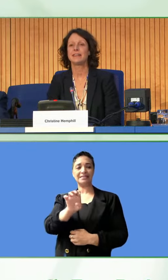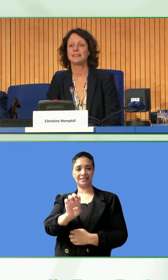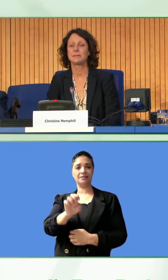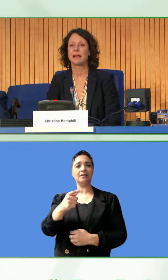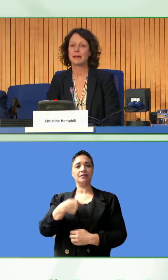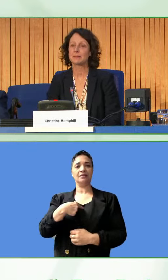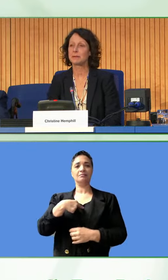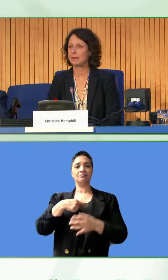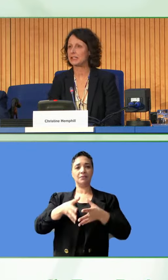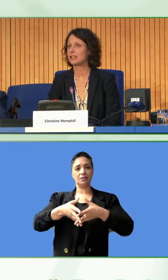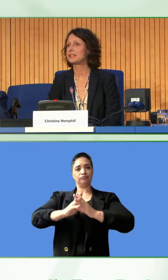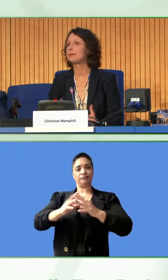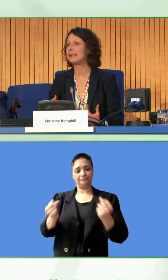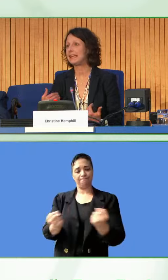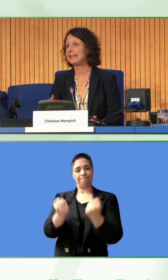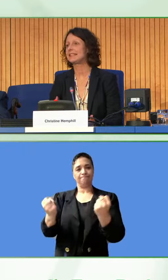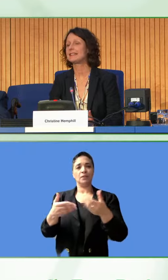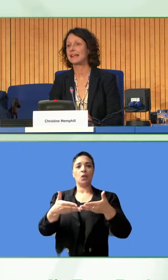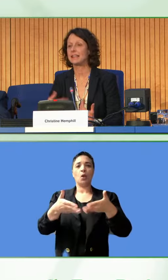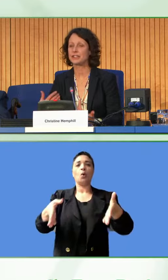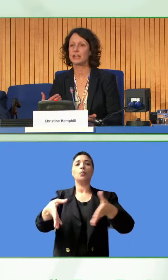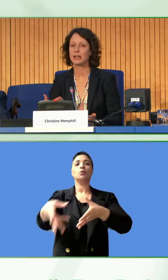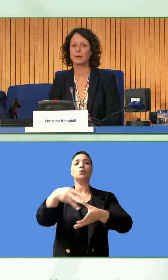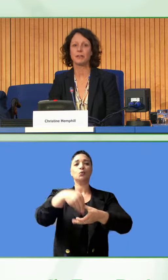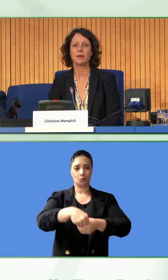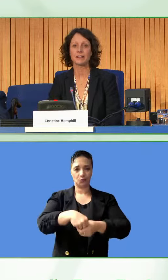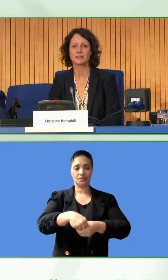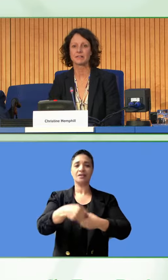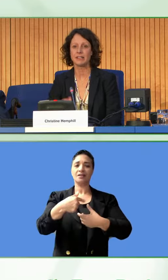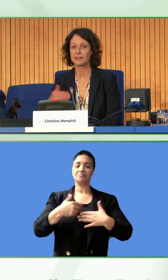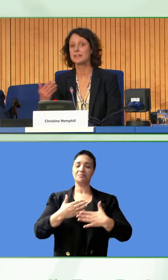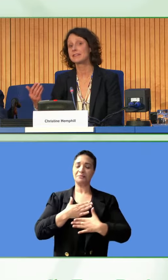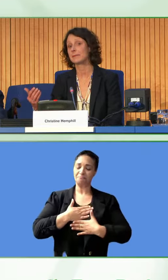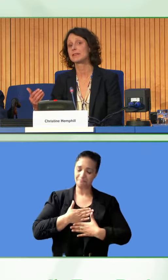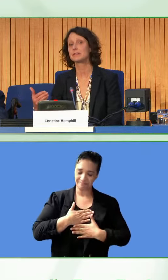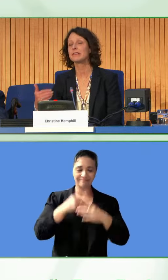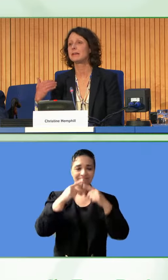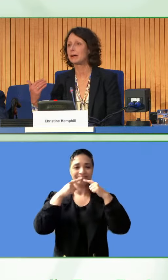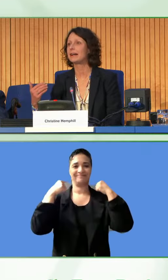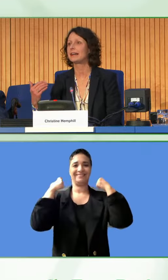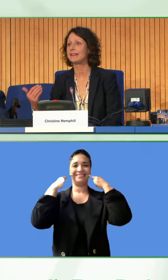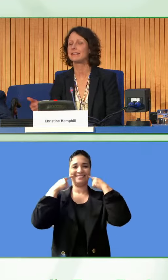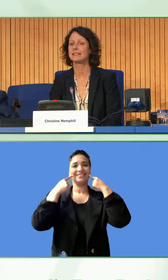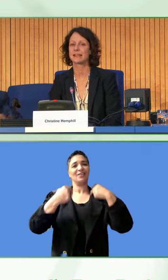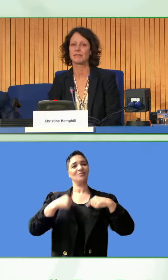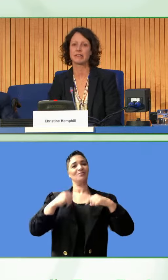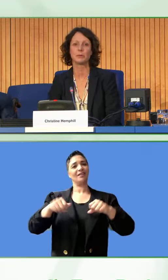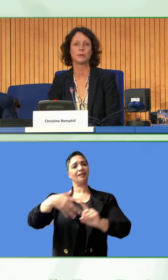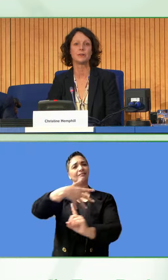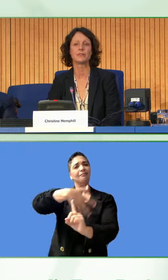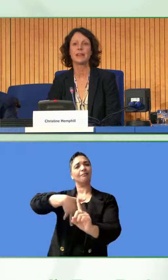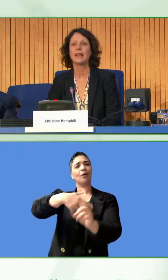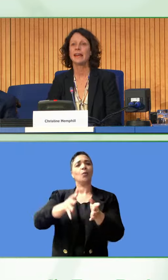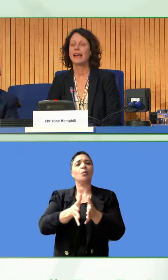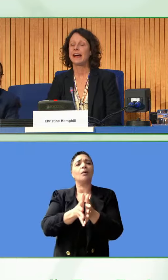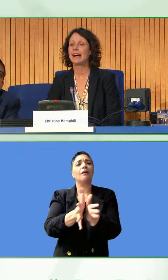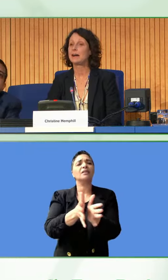It is my absolute pleasure to be here today to share some of the story behind Discovery Awards.